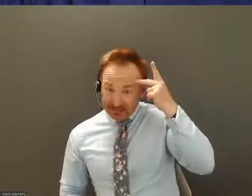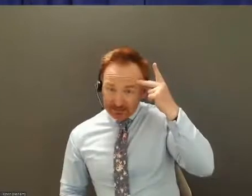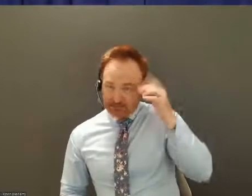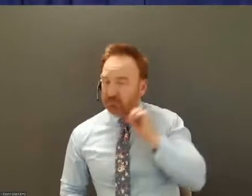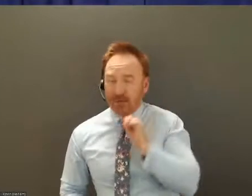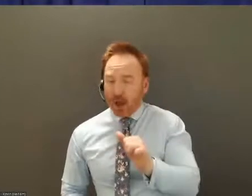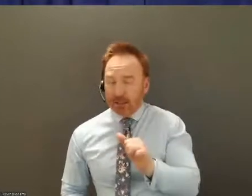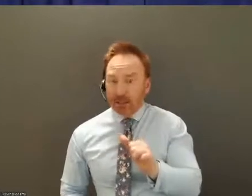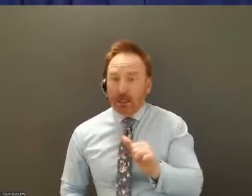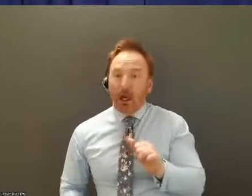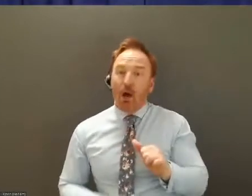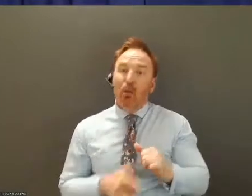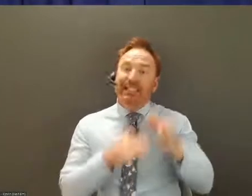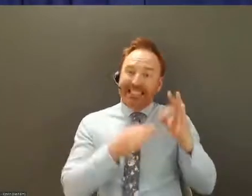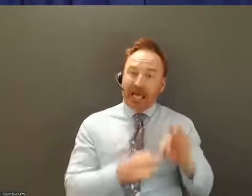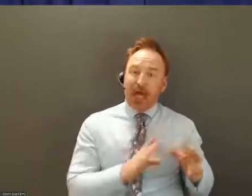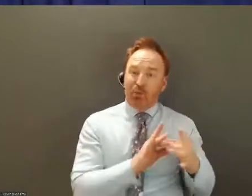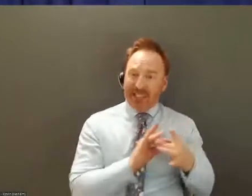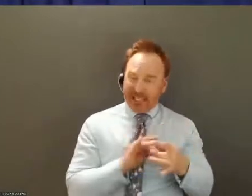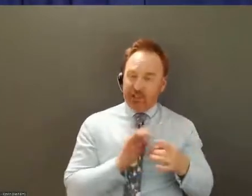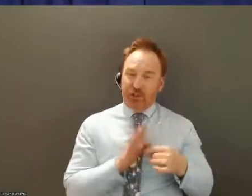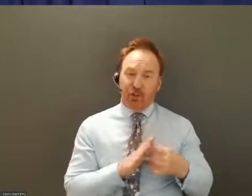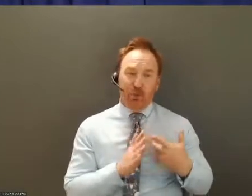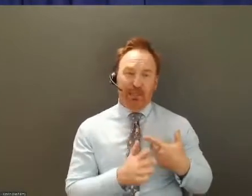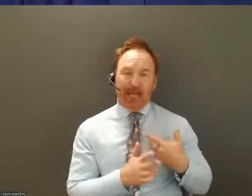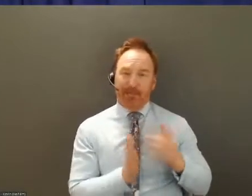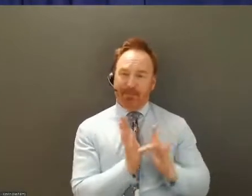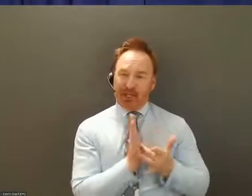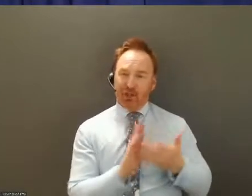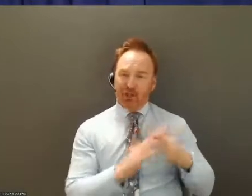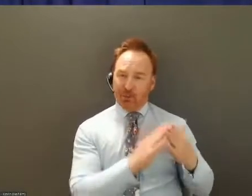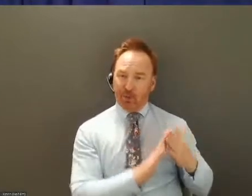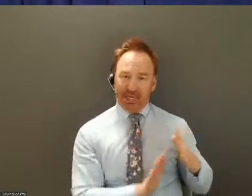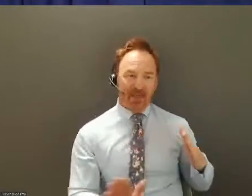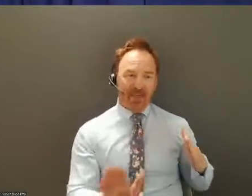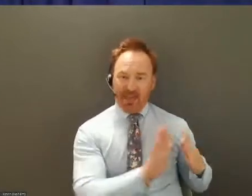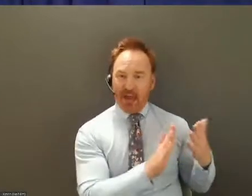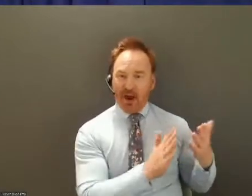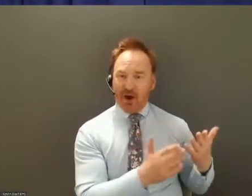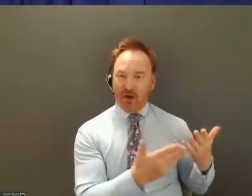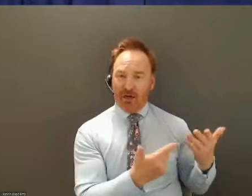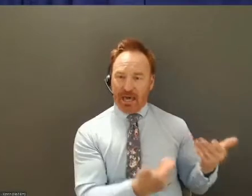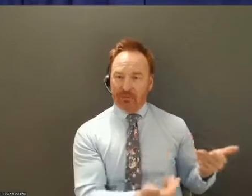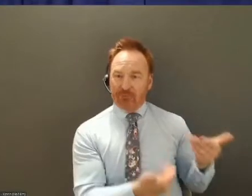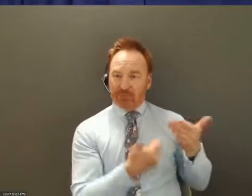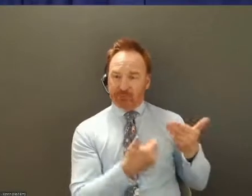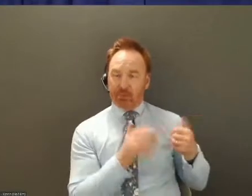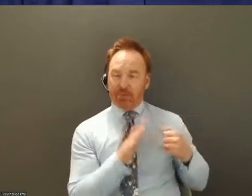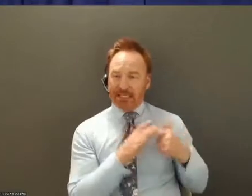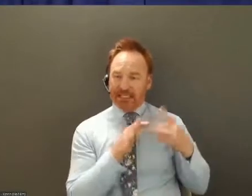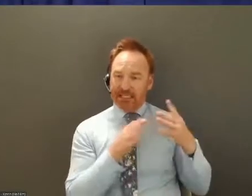keeping in their bubbles and are taking the measure seriously.